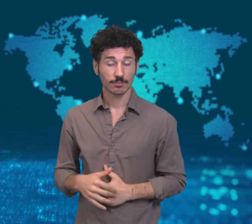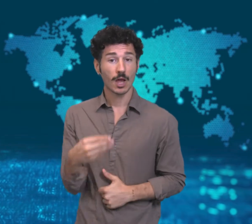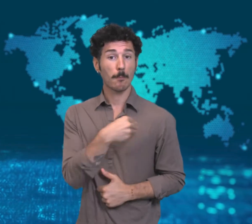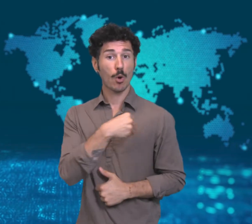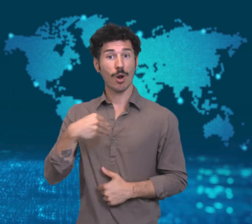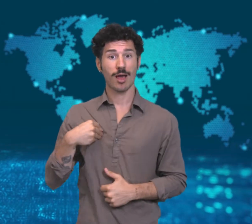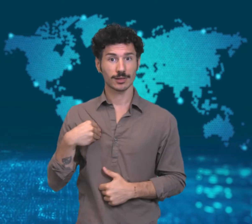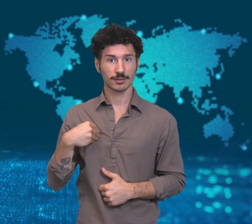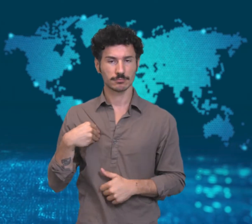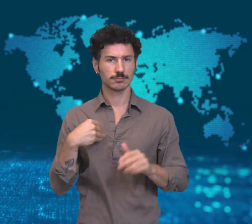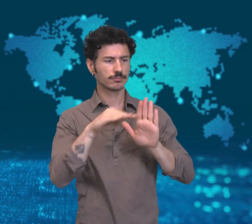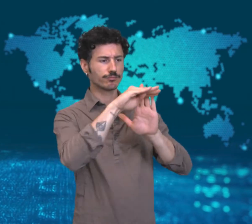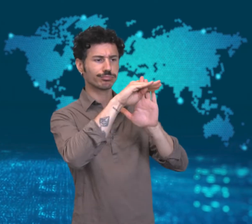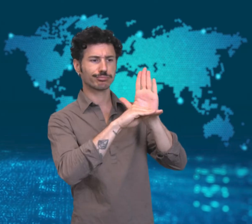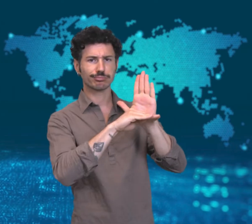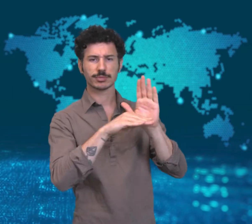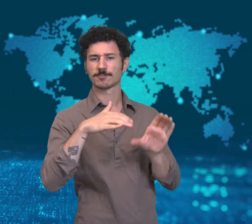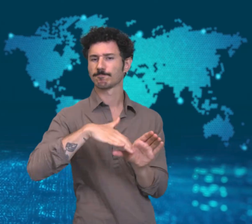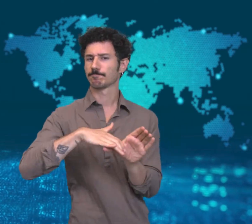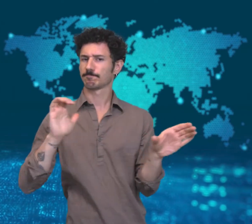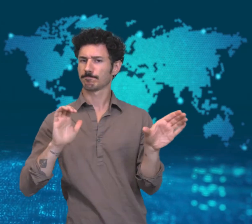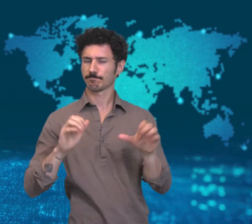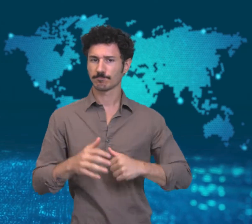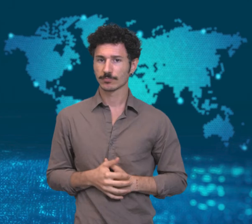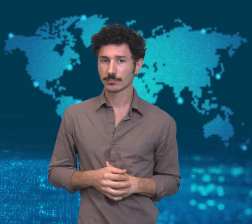Withdrawal from treaty.